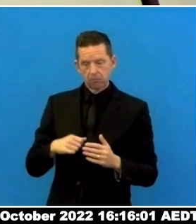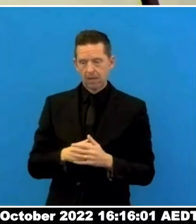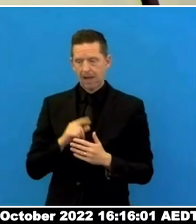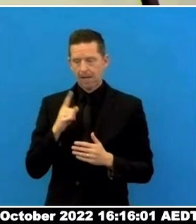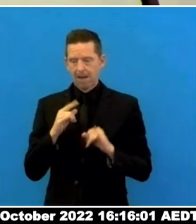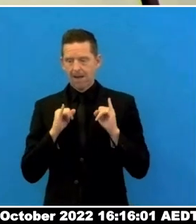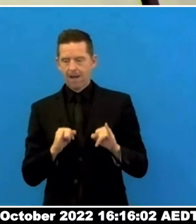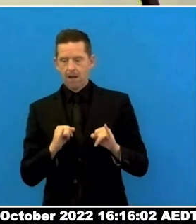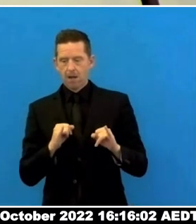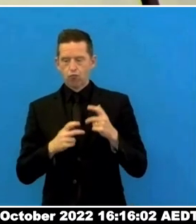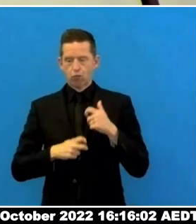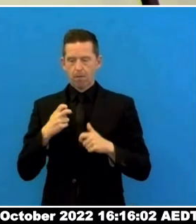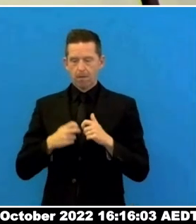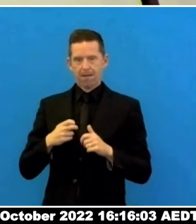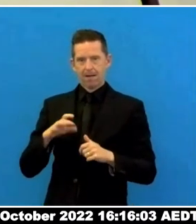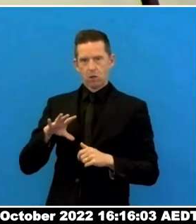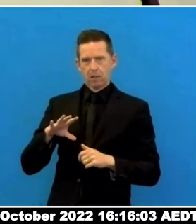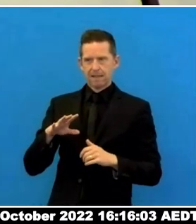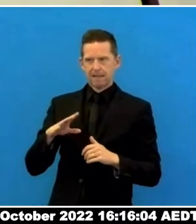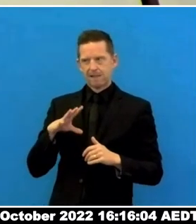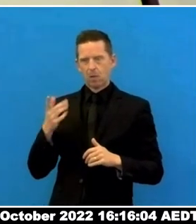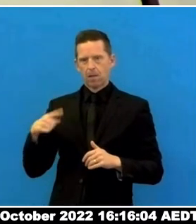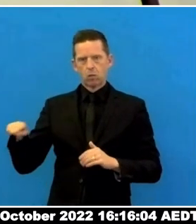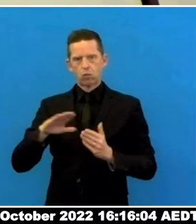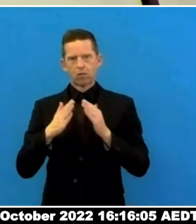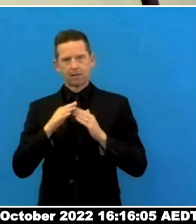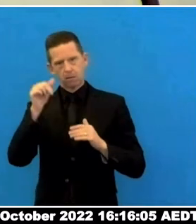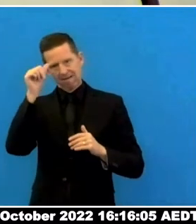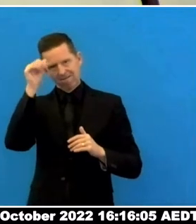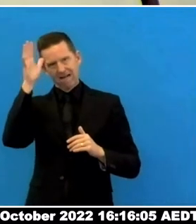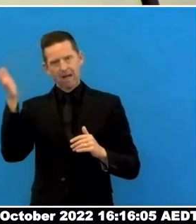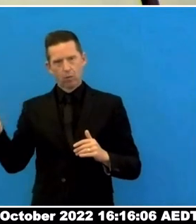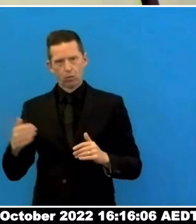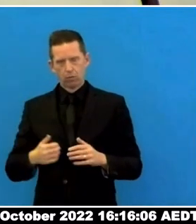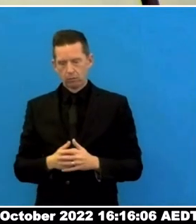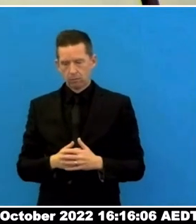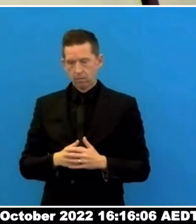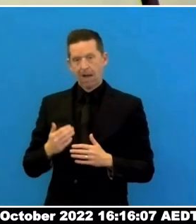And from the my community, like, the suburb that I'm living is very multicultural,